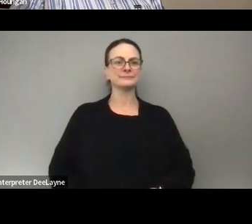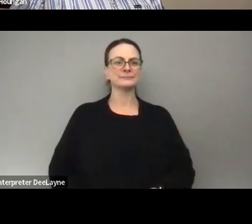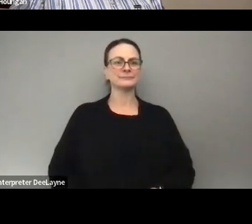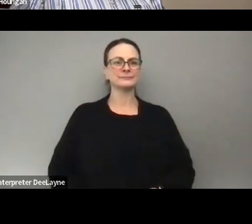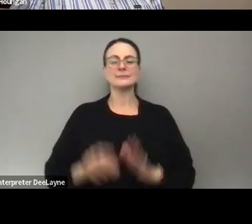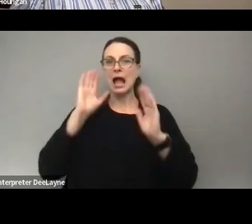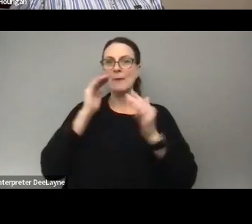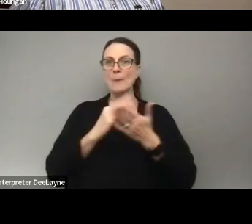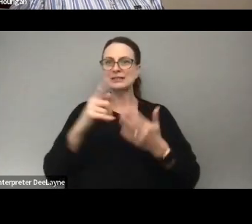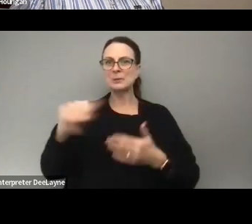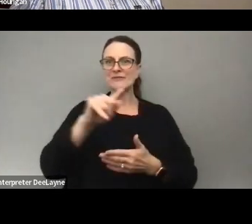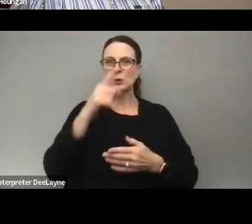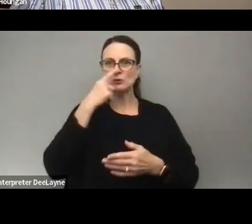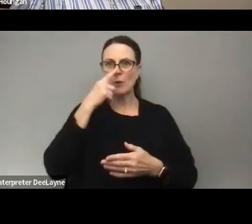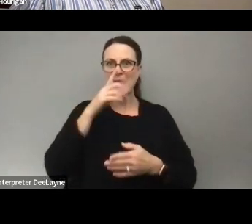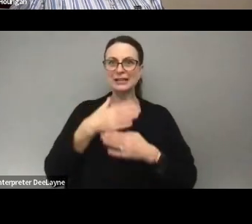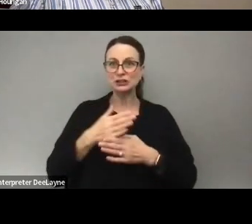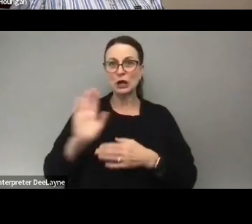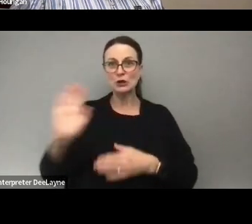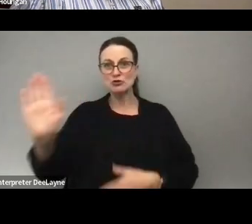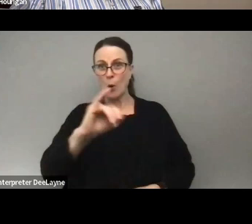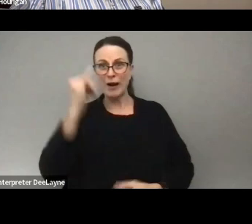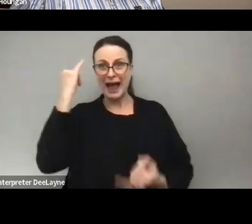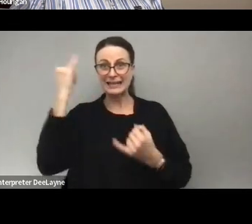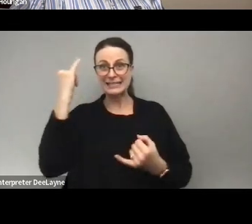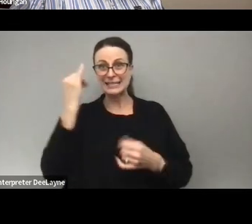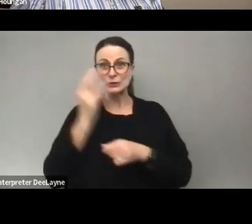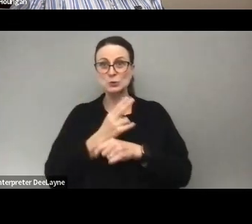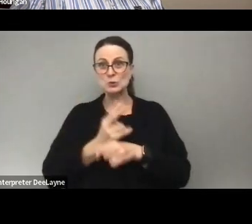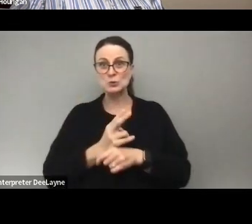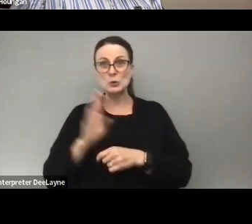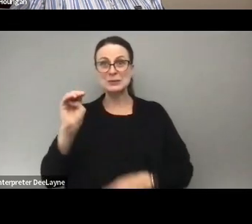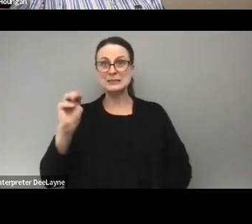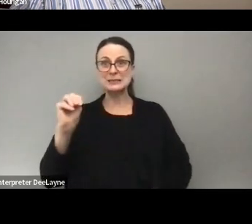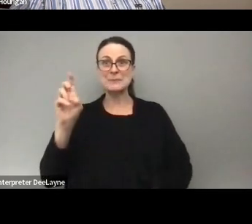to share in the chat some of the ideas that you use media in class for.